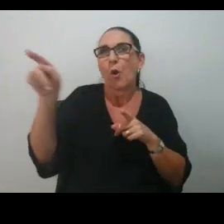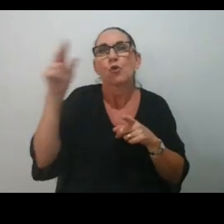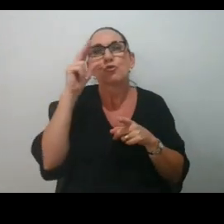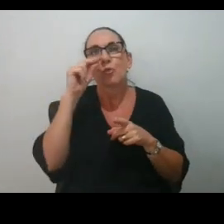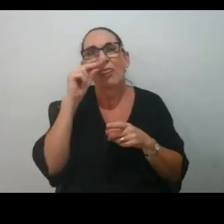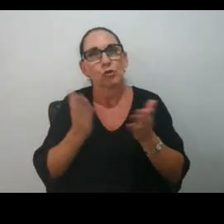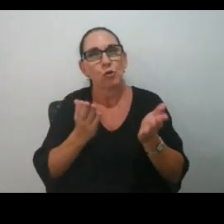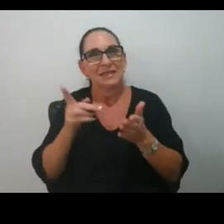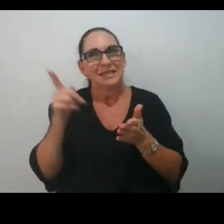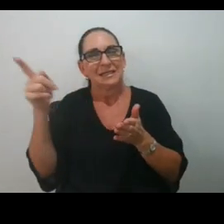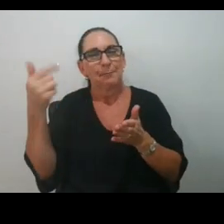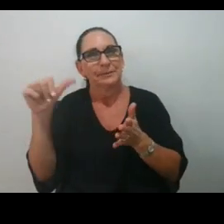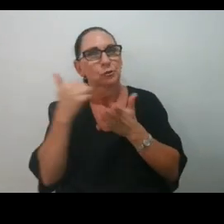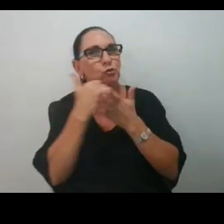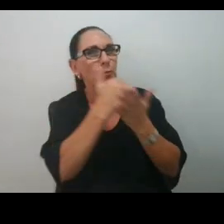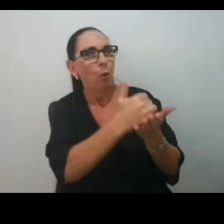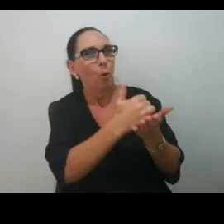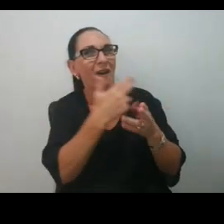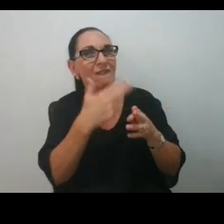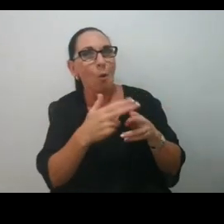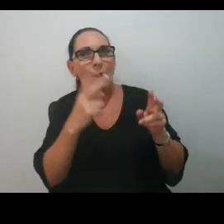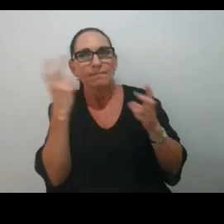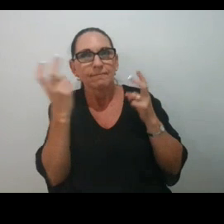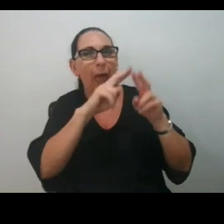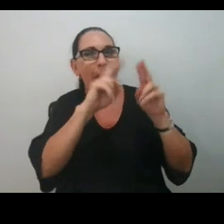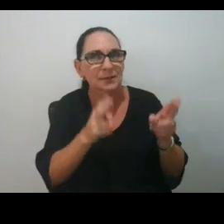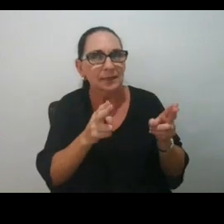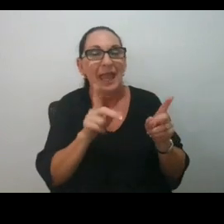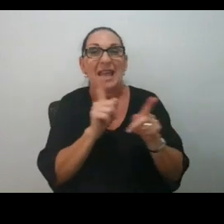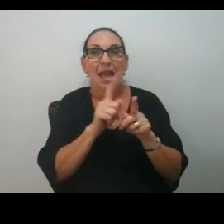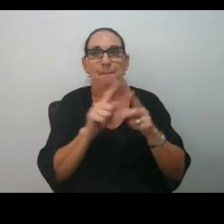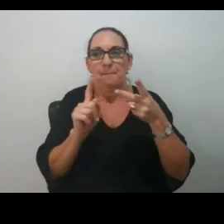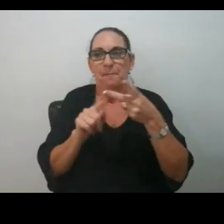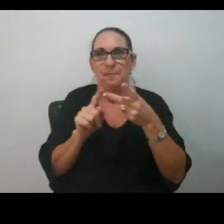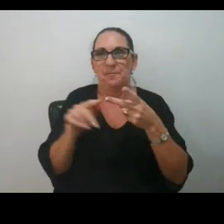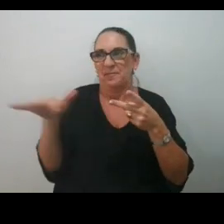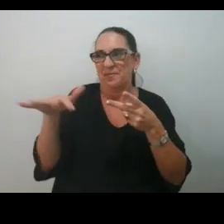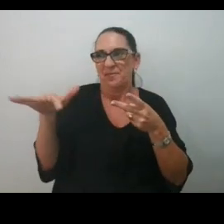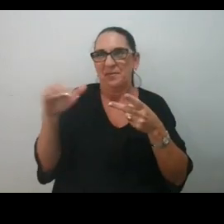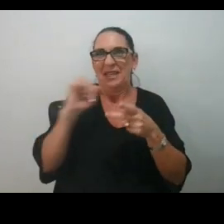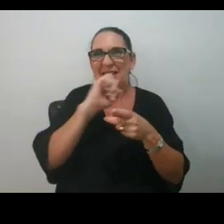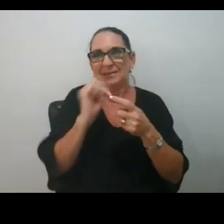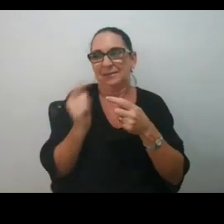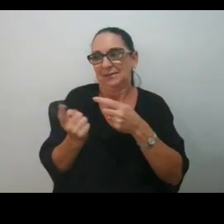that housing support as well as a specialist housing service in that location um he was